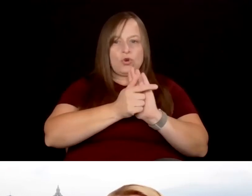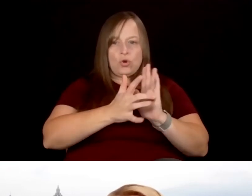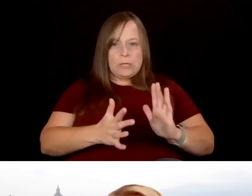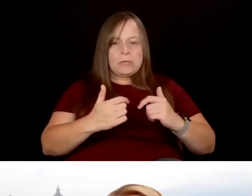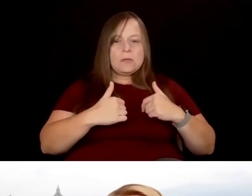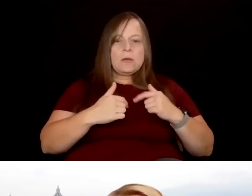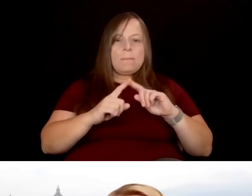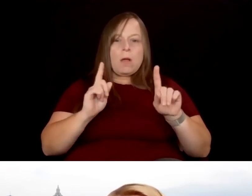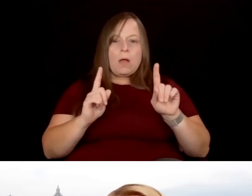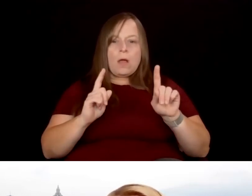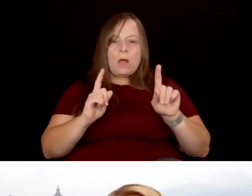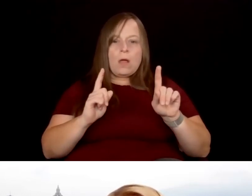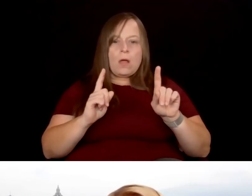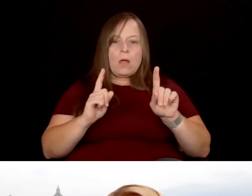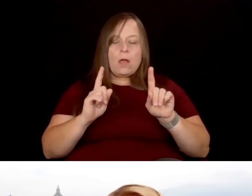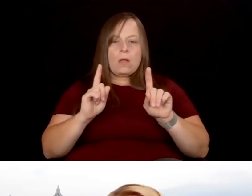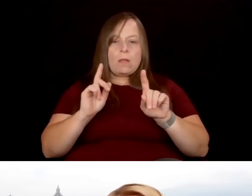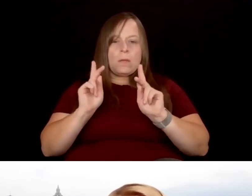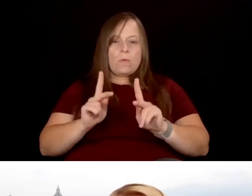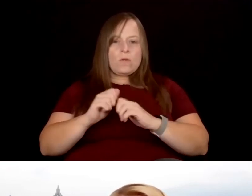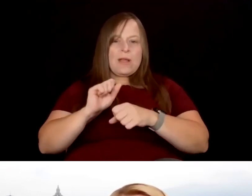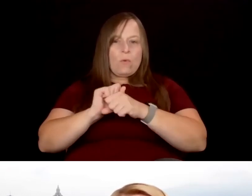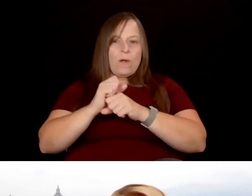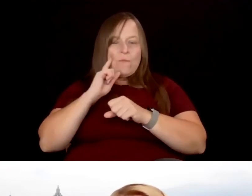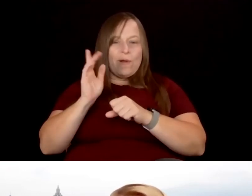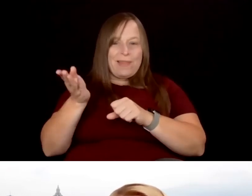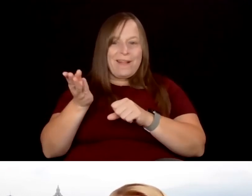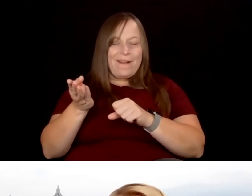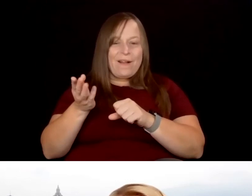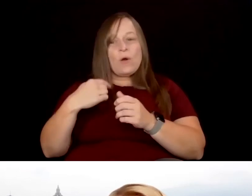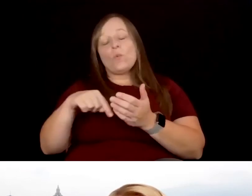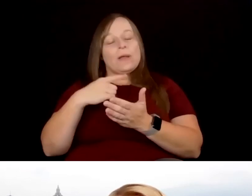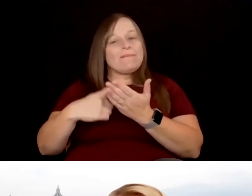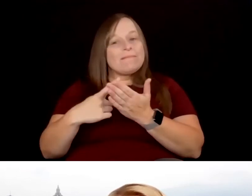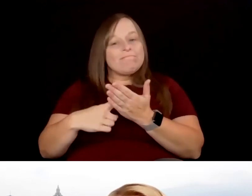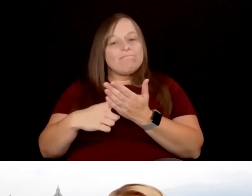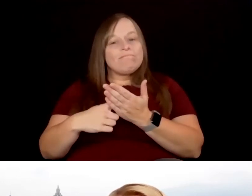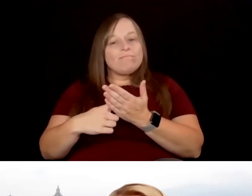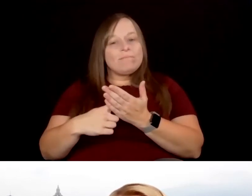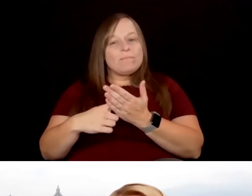but the person I work for is. And we've discussed, he volunteers